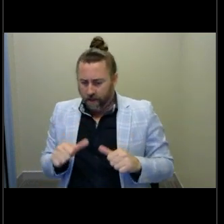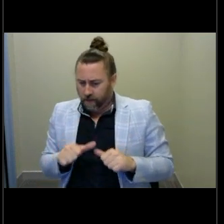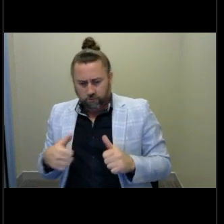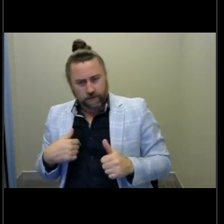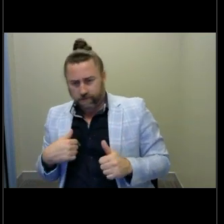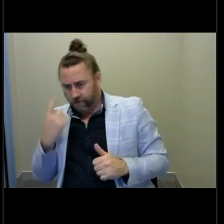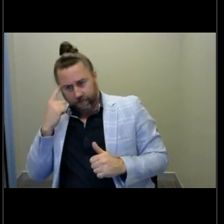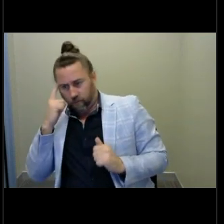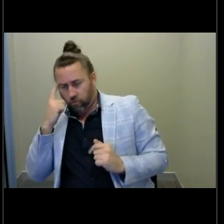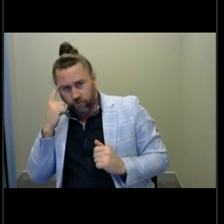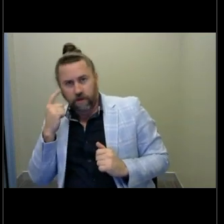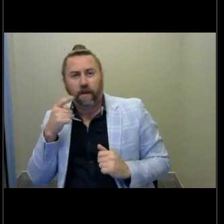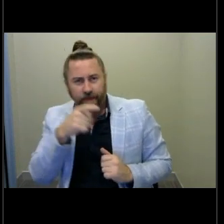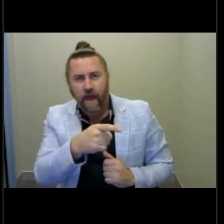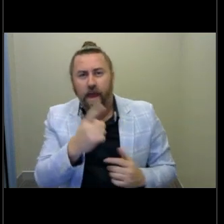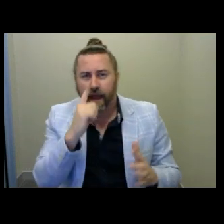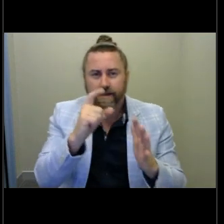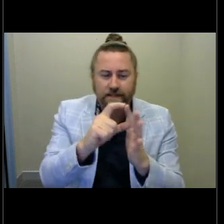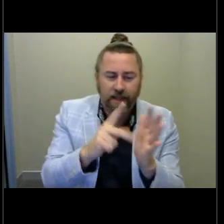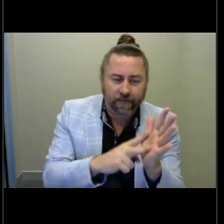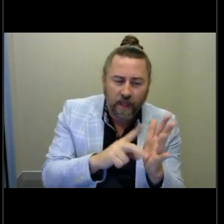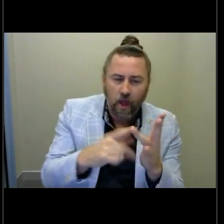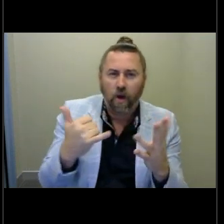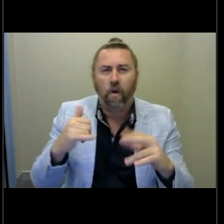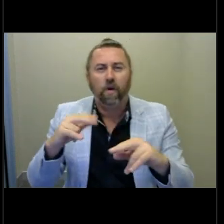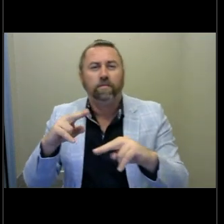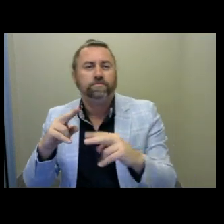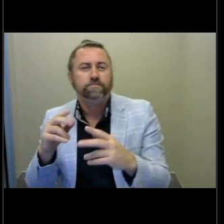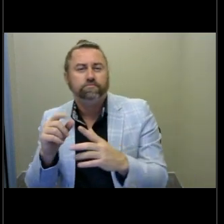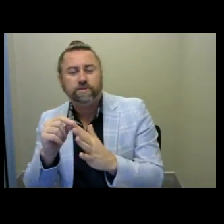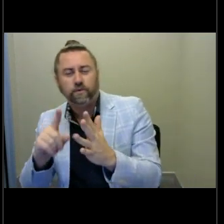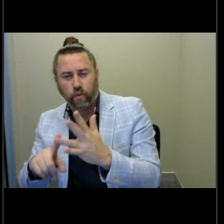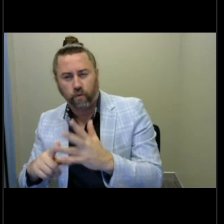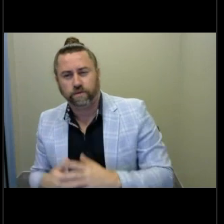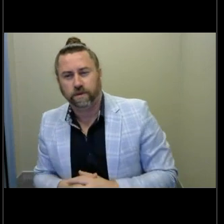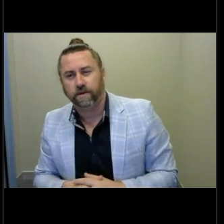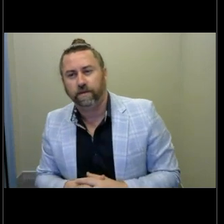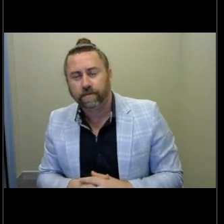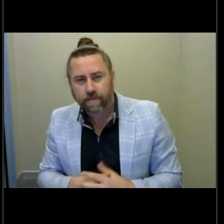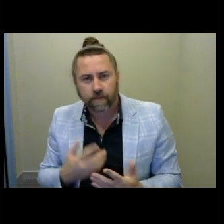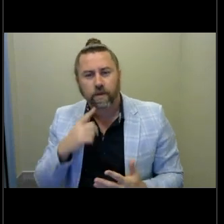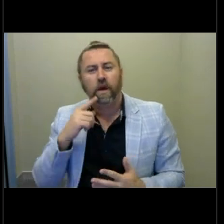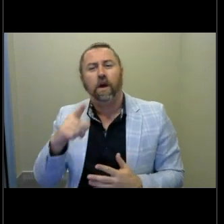DVOs or domestic violence protection orders are usually made in the Magistrates Court.